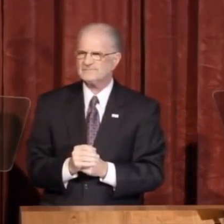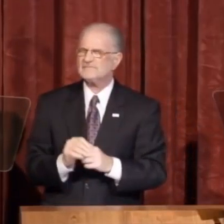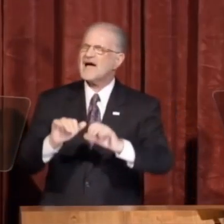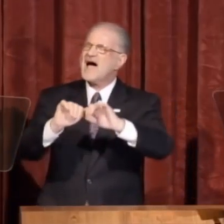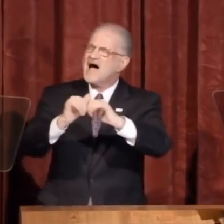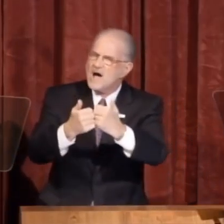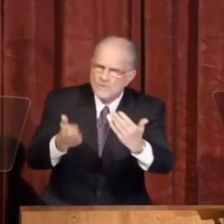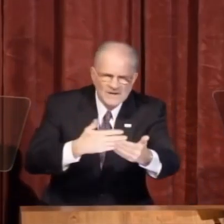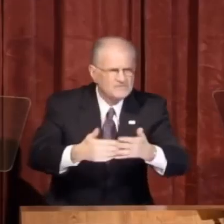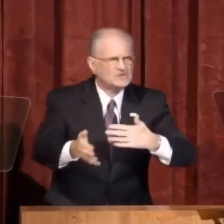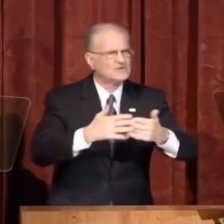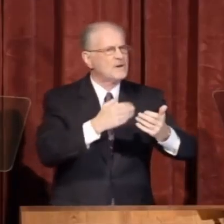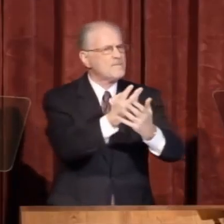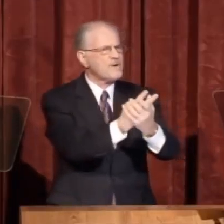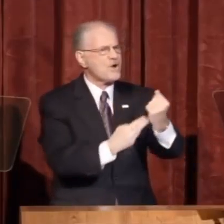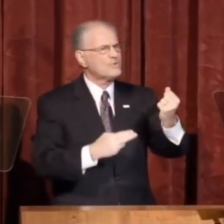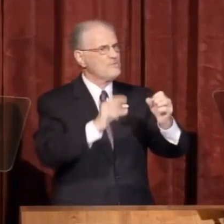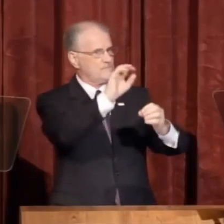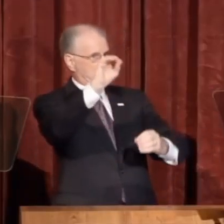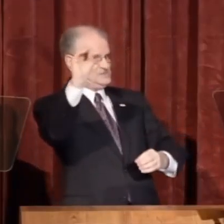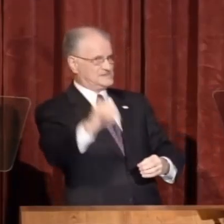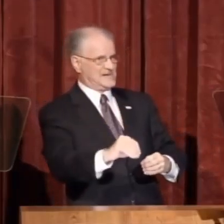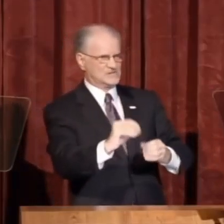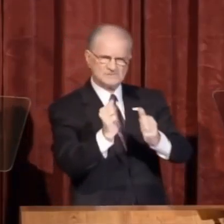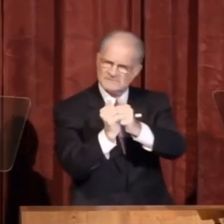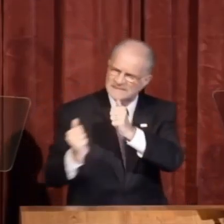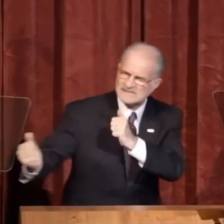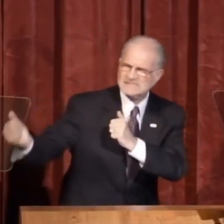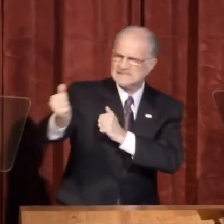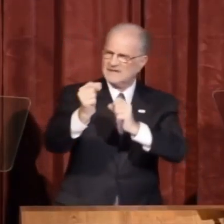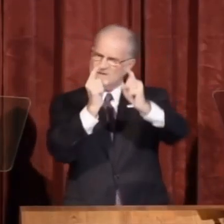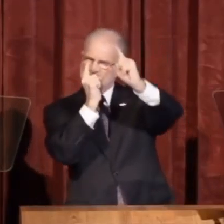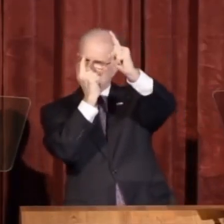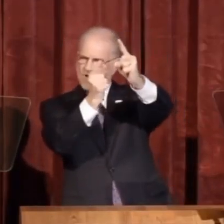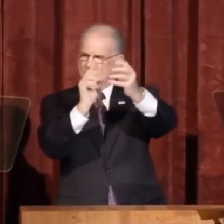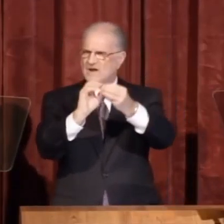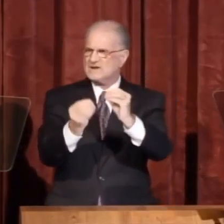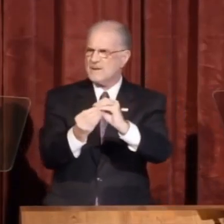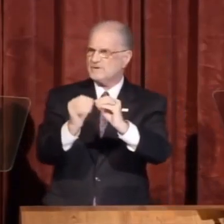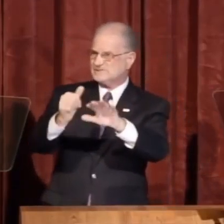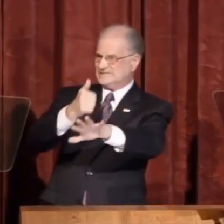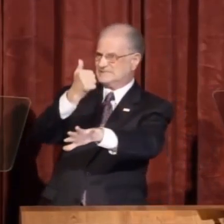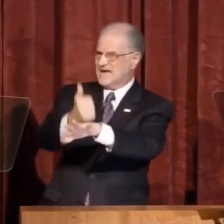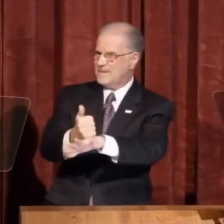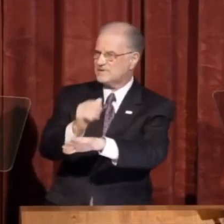But yet, so much work remains for all of us on this issue of enrollment.